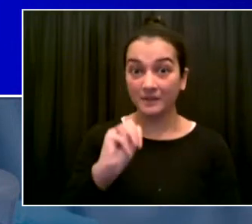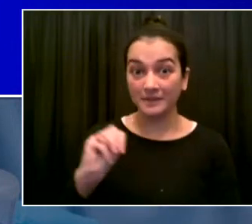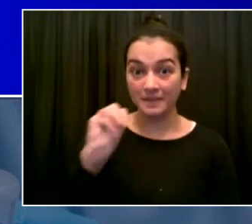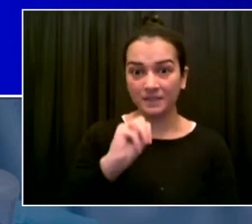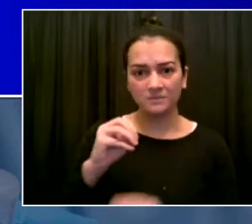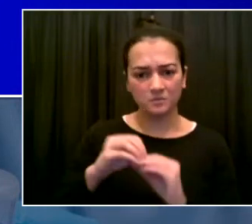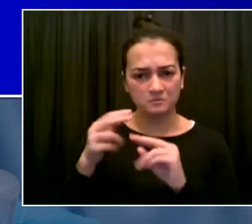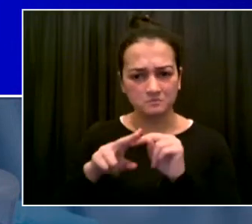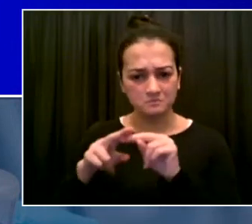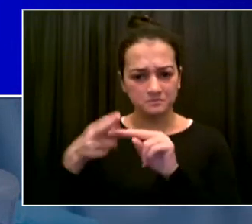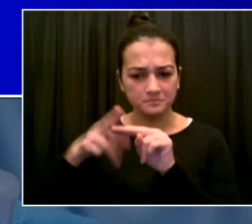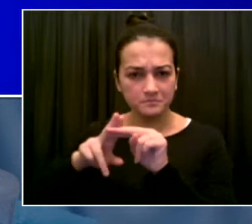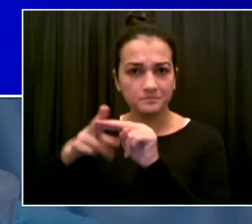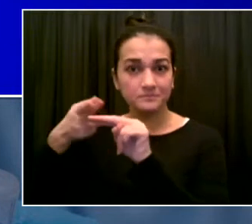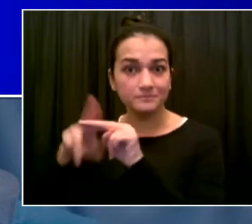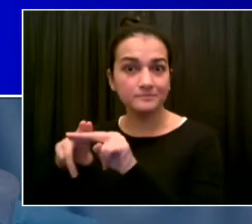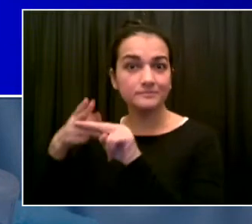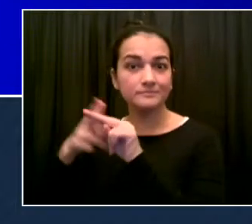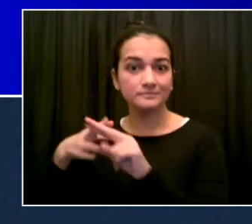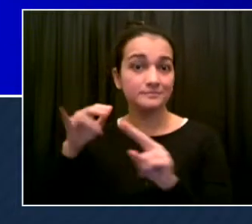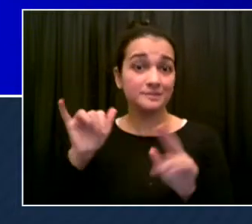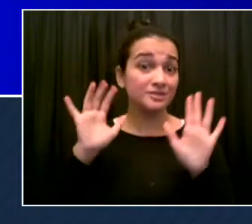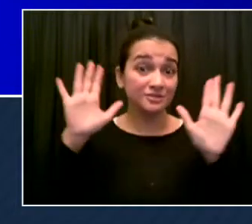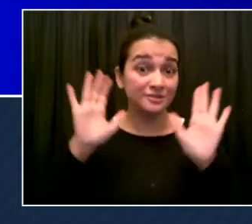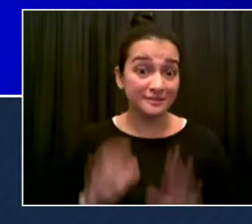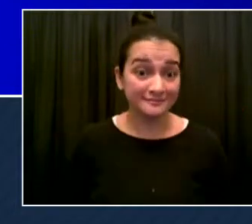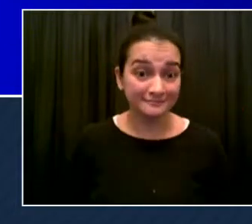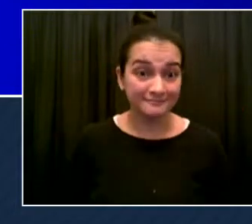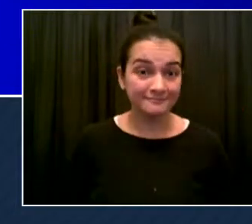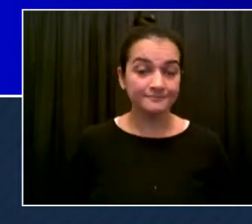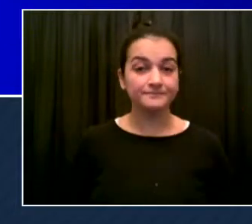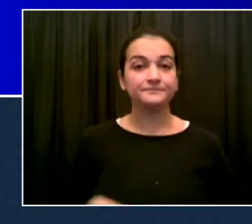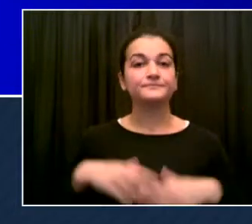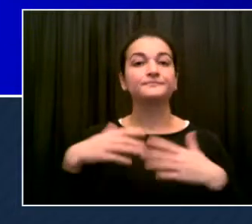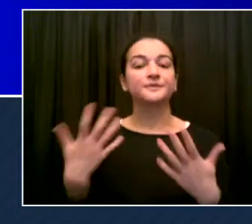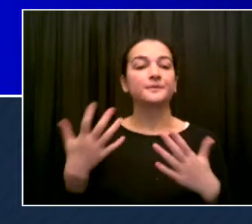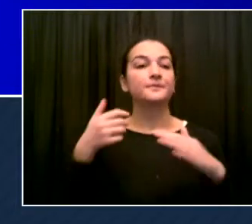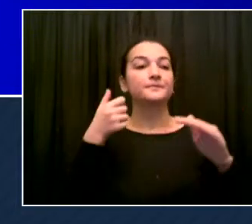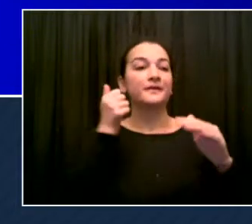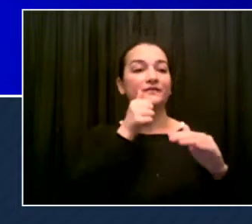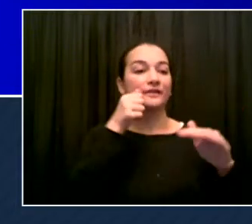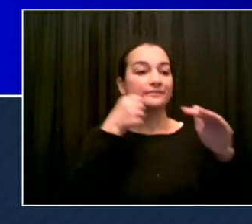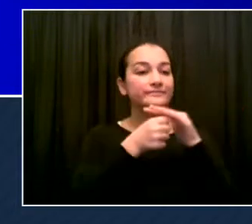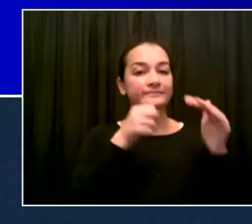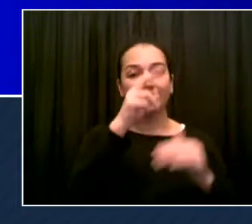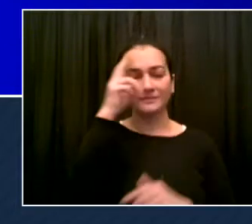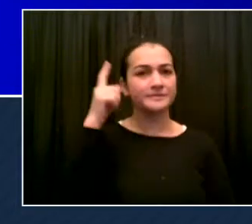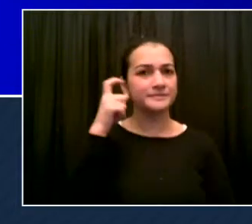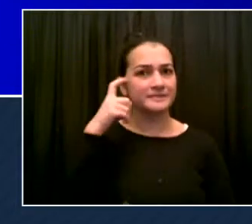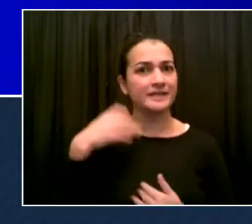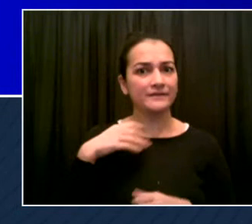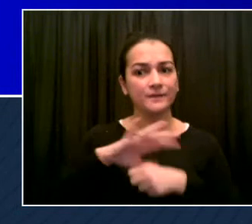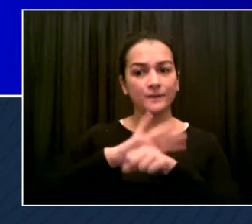ADMINISTERED TO DATE. IT'S GROWING RAPIDLY AND THAT IS THE MOST